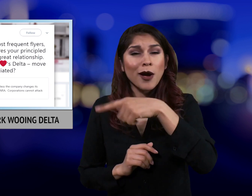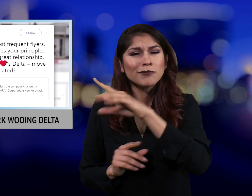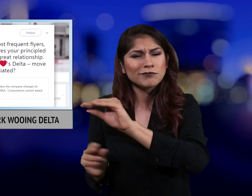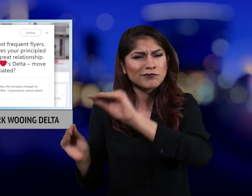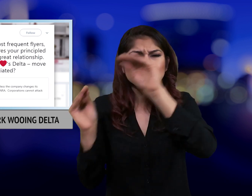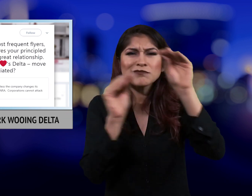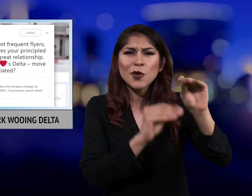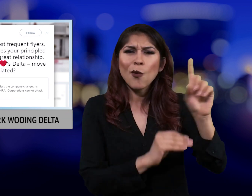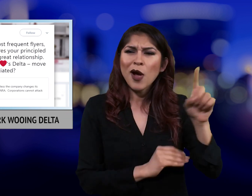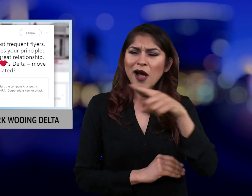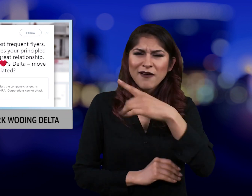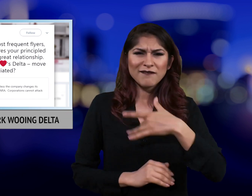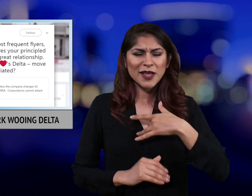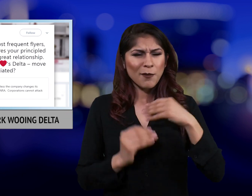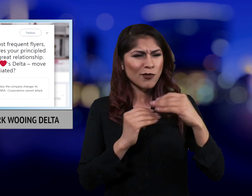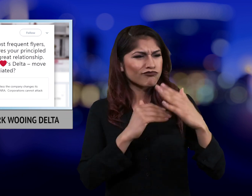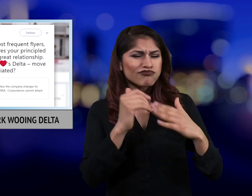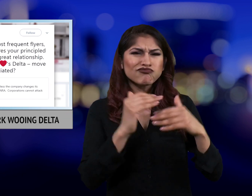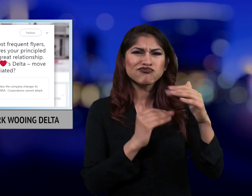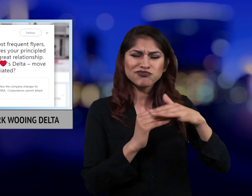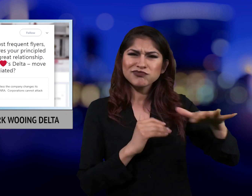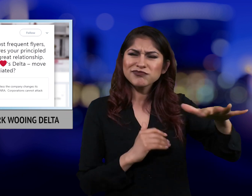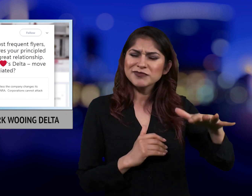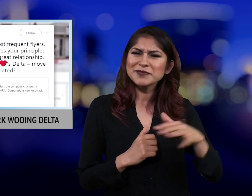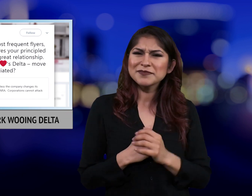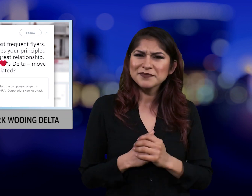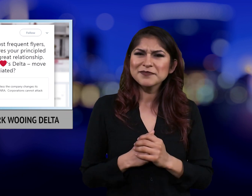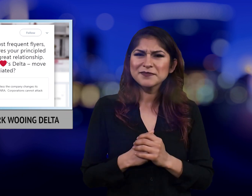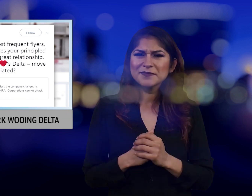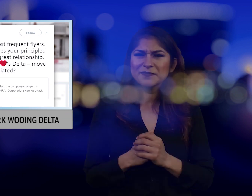Move HQ to where you're appreciated."